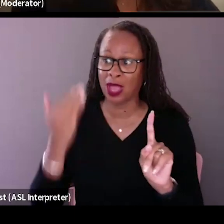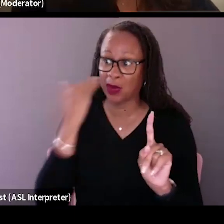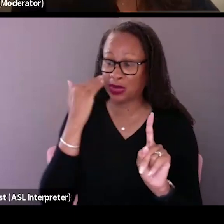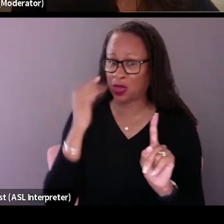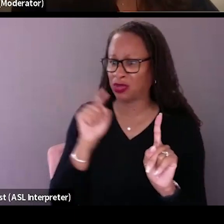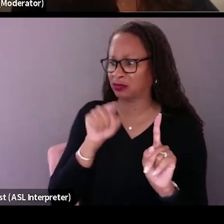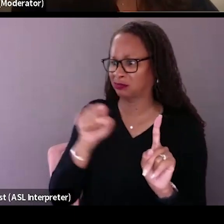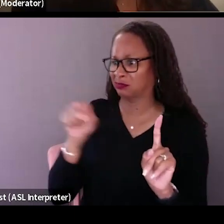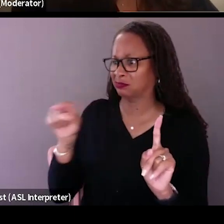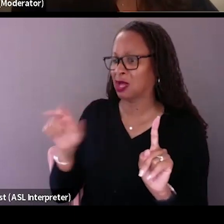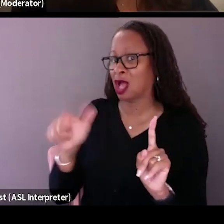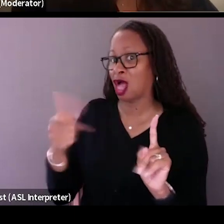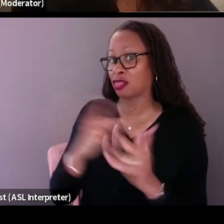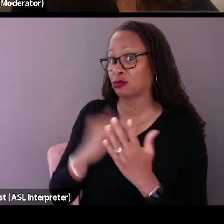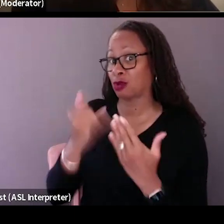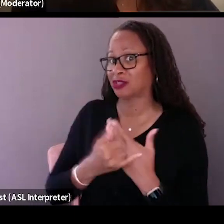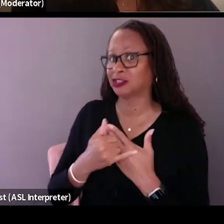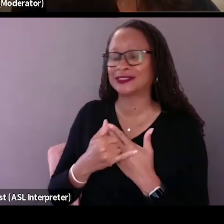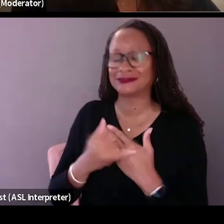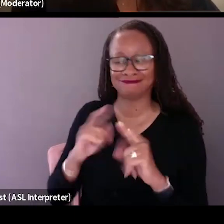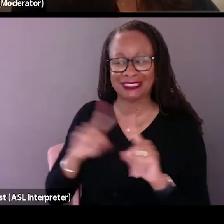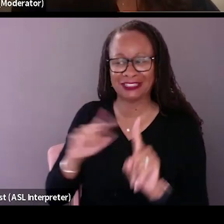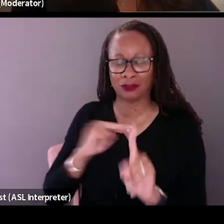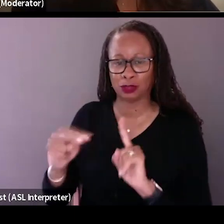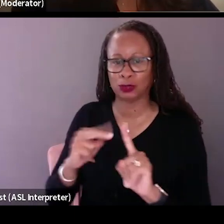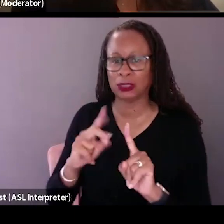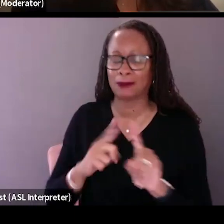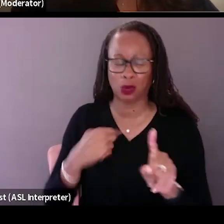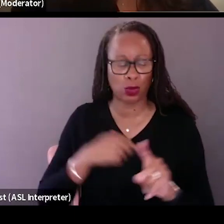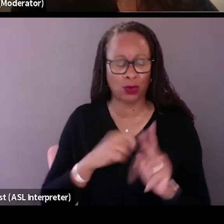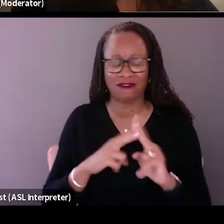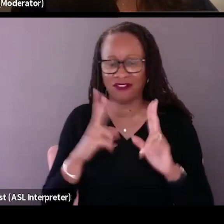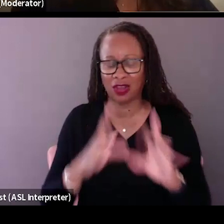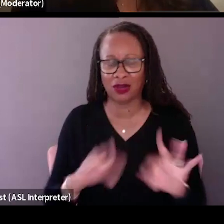and it was really important for us to get the kids on board.